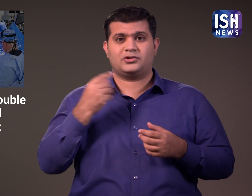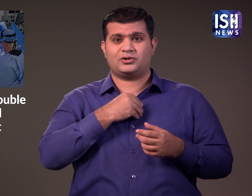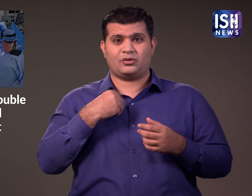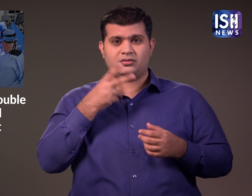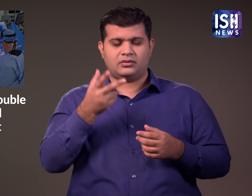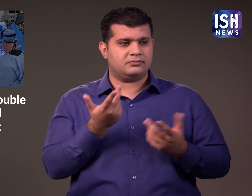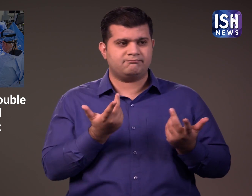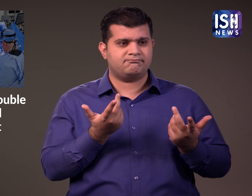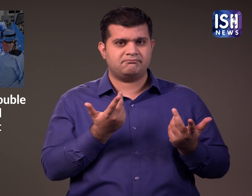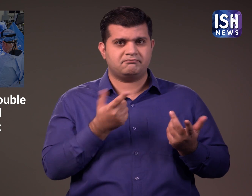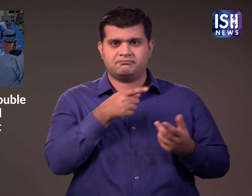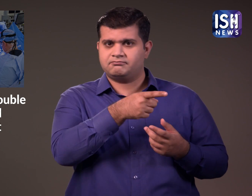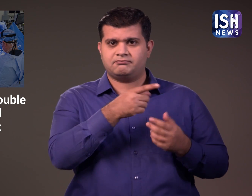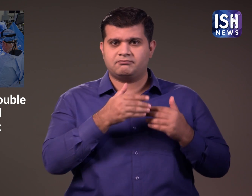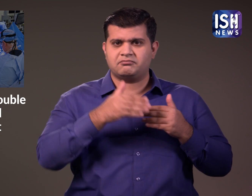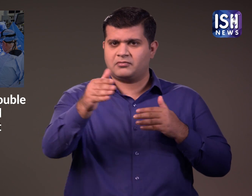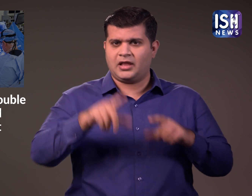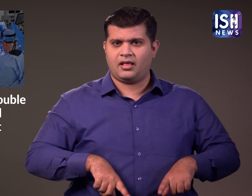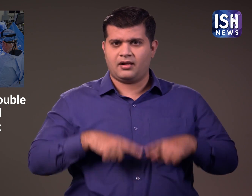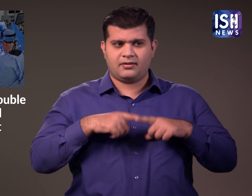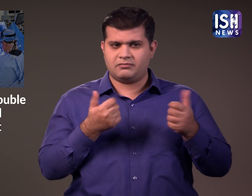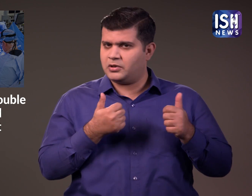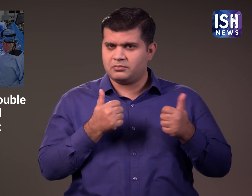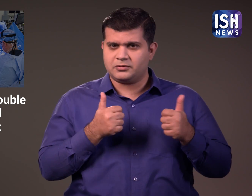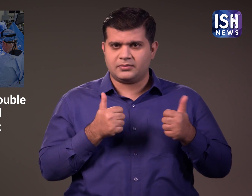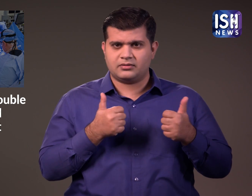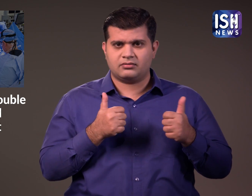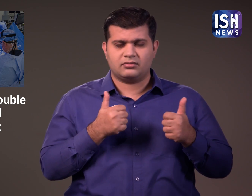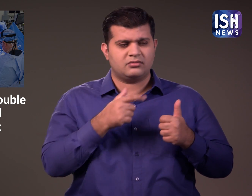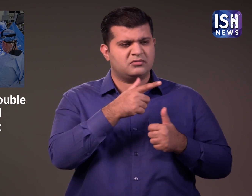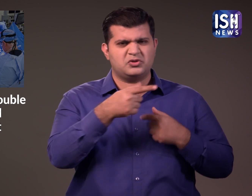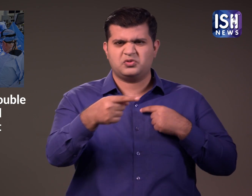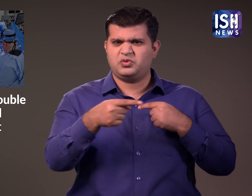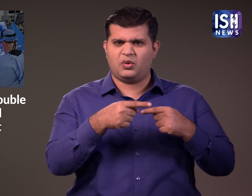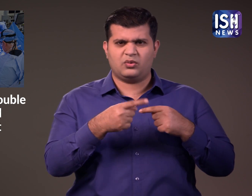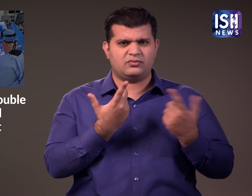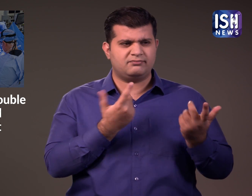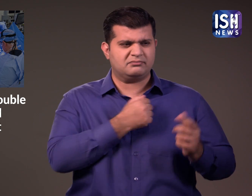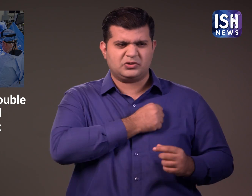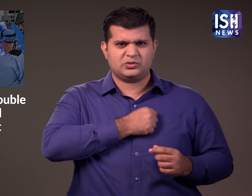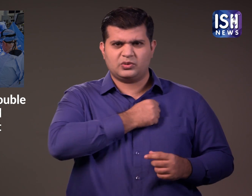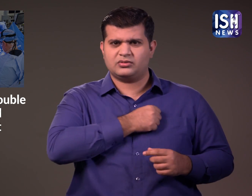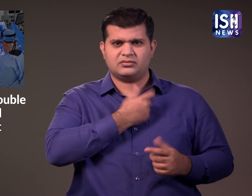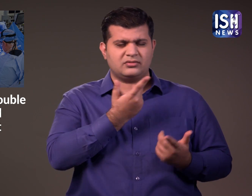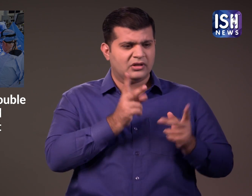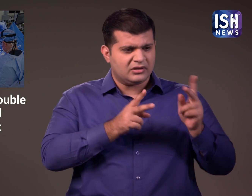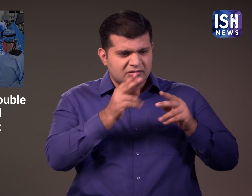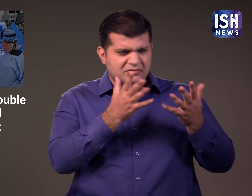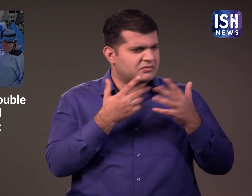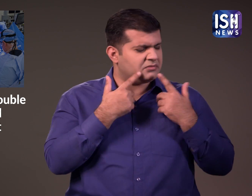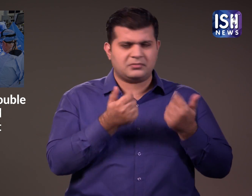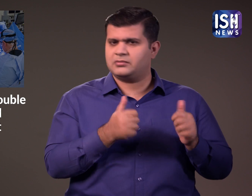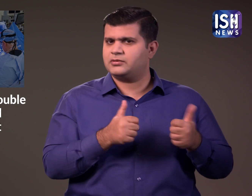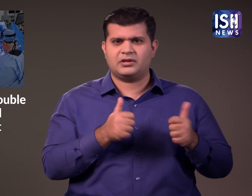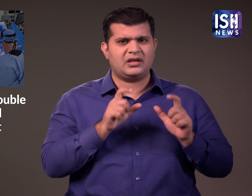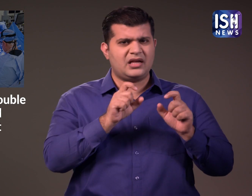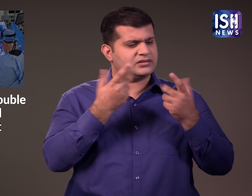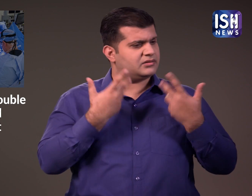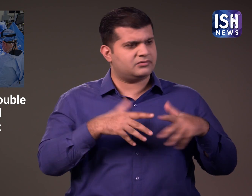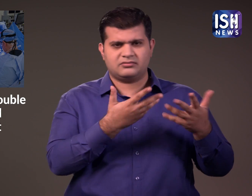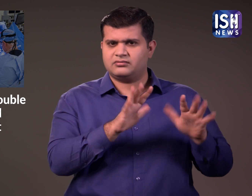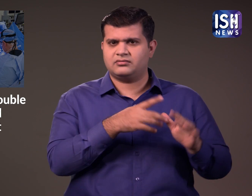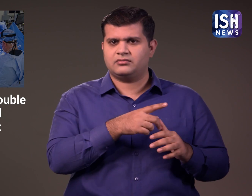Doctors told him there was no chance of survival and there can be no surgery.